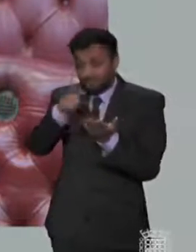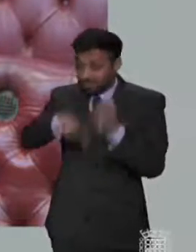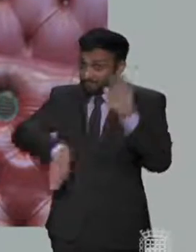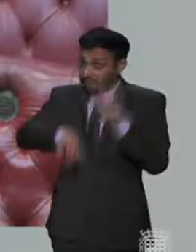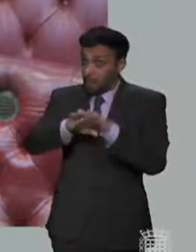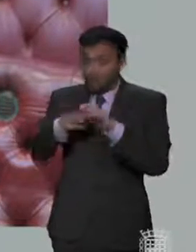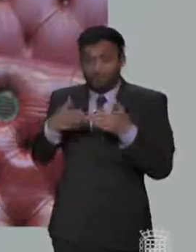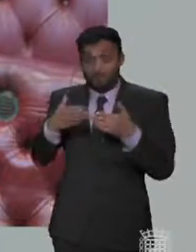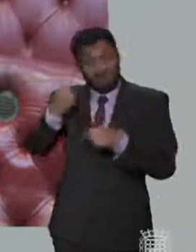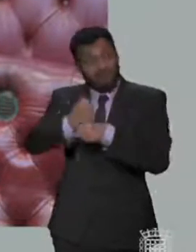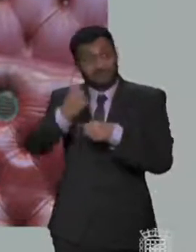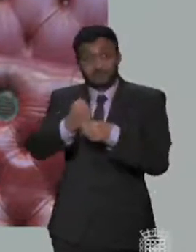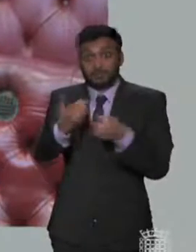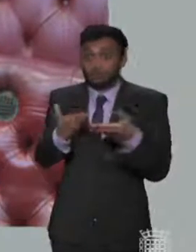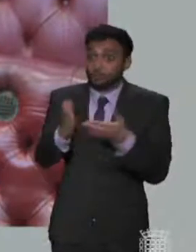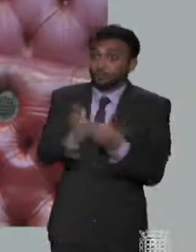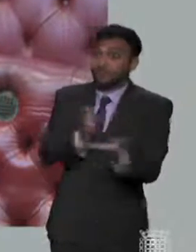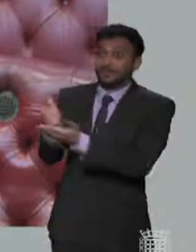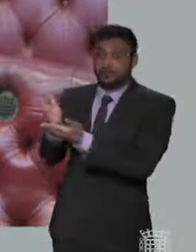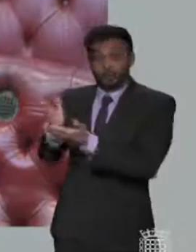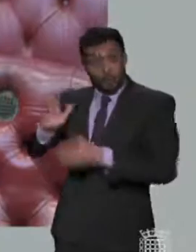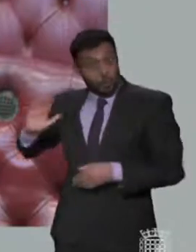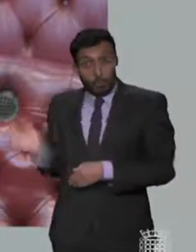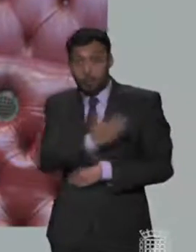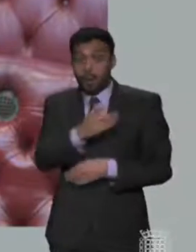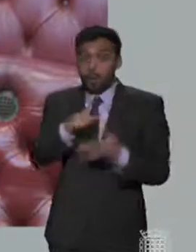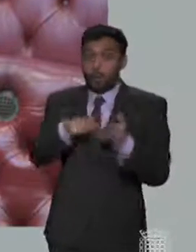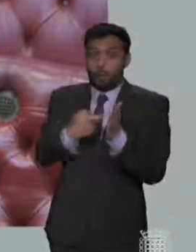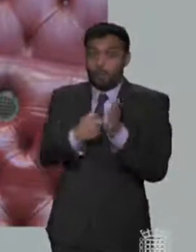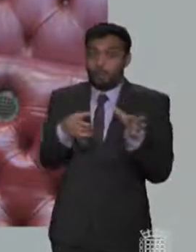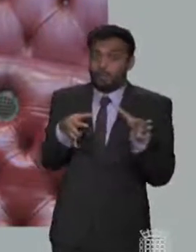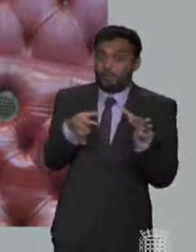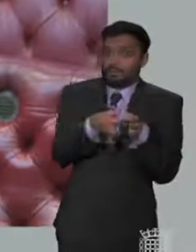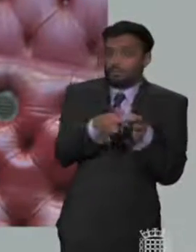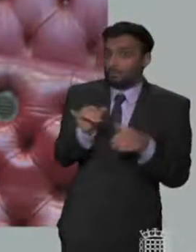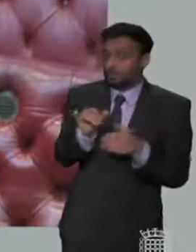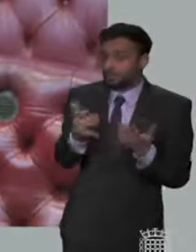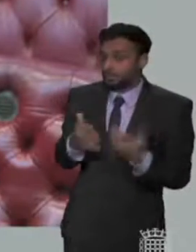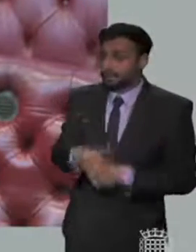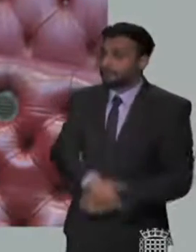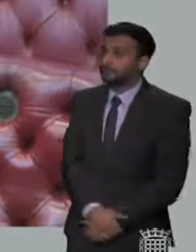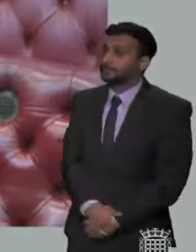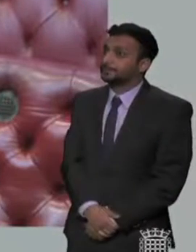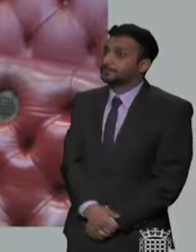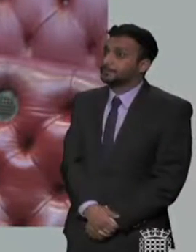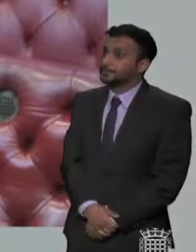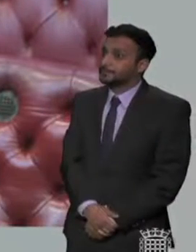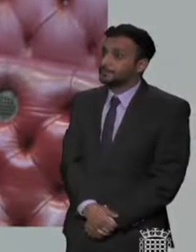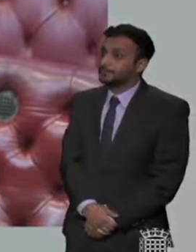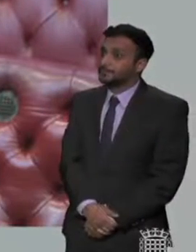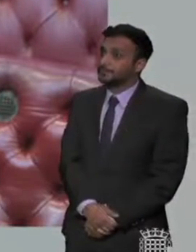described in respect of clause 2. and finally for this bill to get through before the end of this